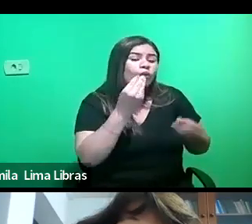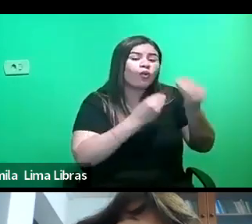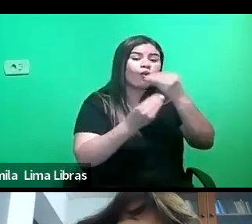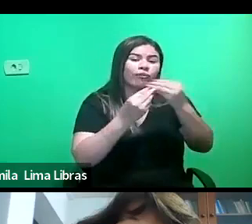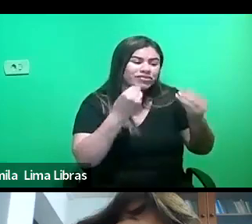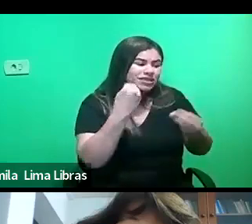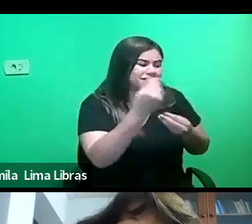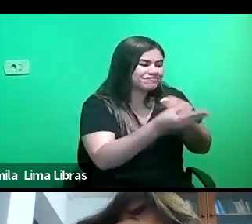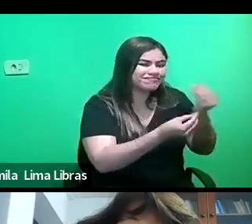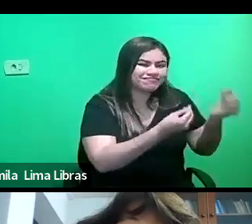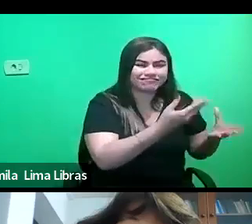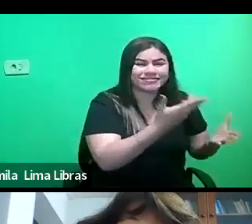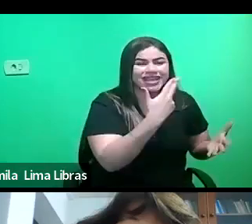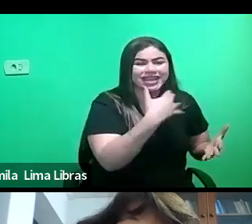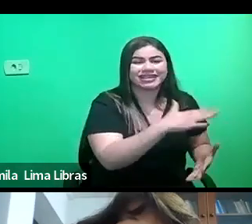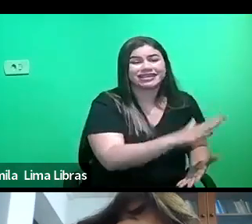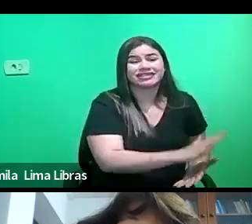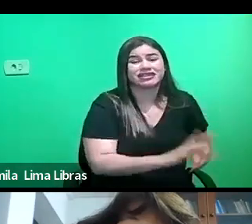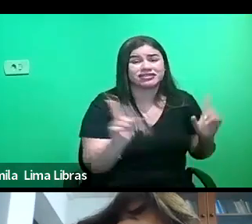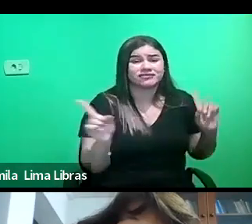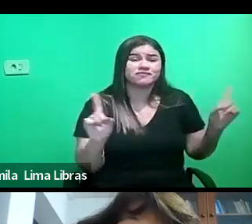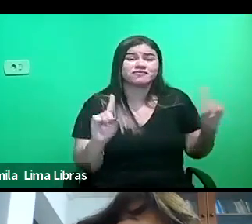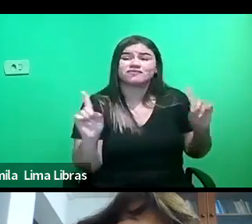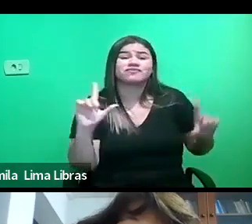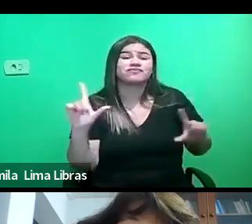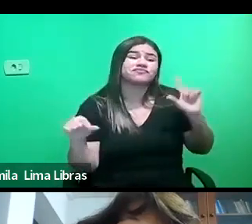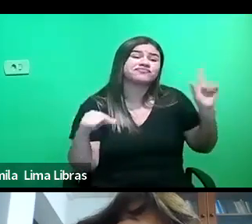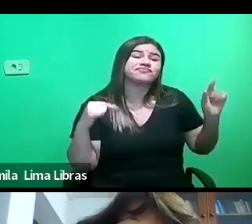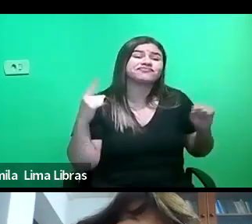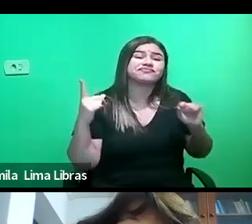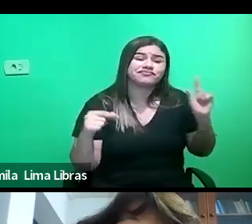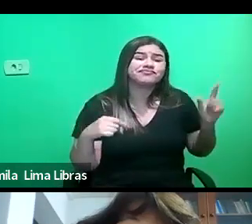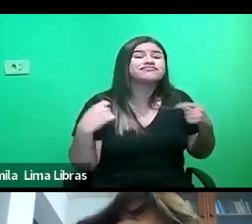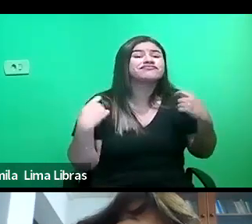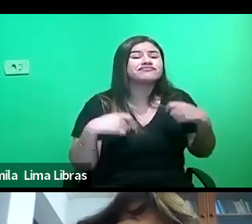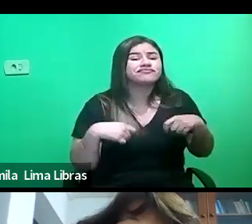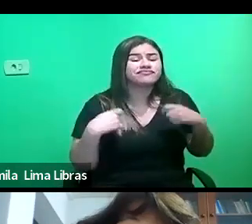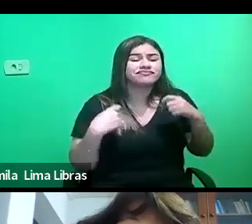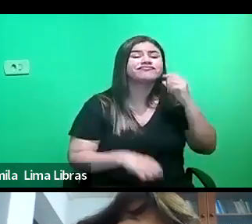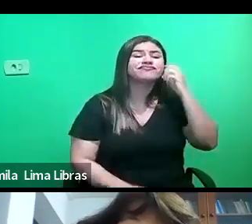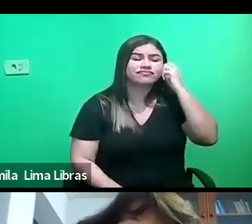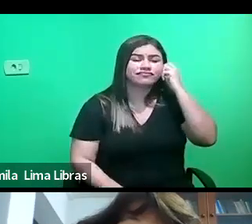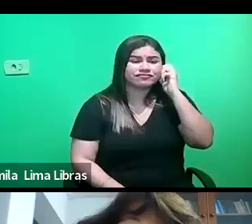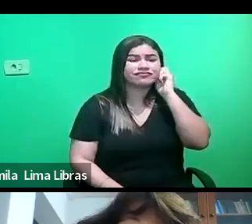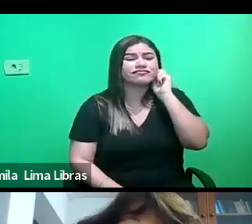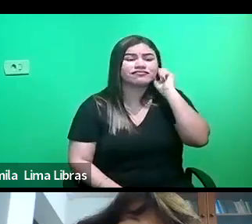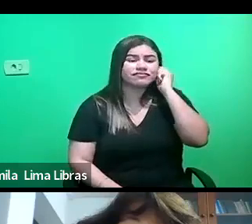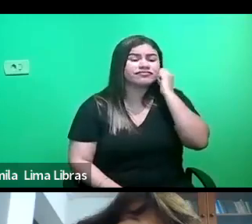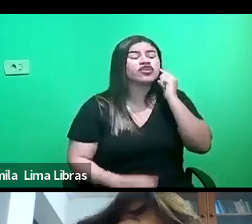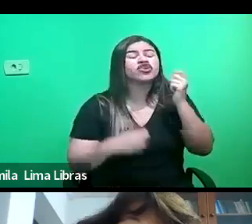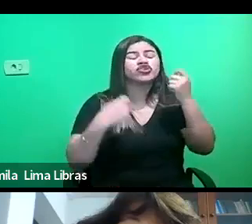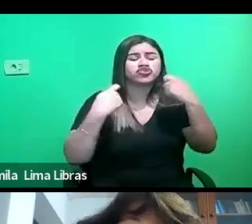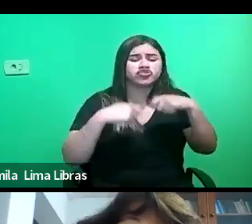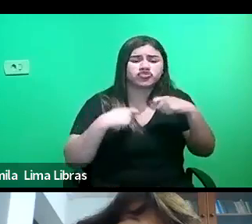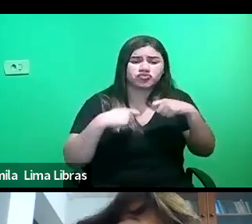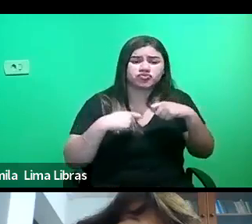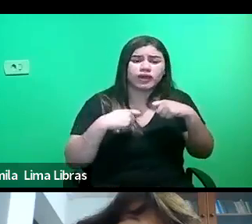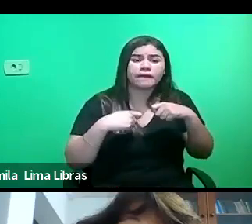We're going through this so We're going through this so cold energy crisis which of course is itself aligned lie. It's entirely manufactured